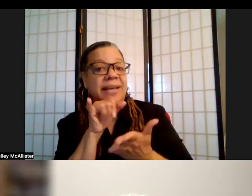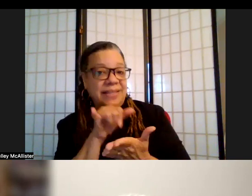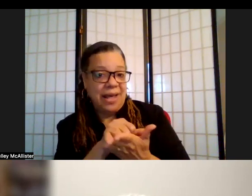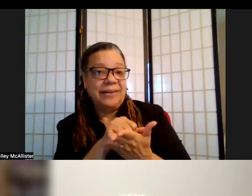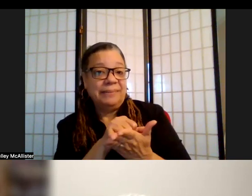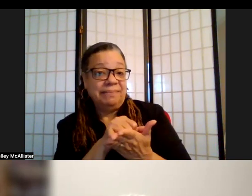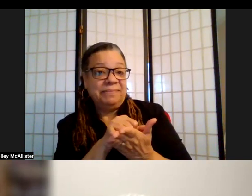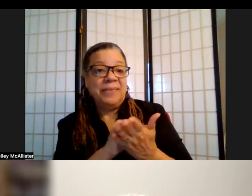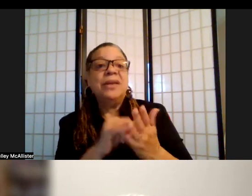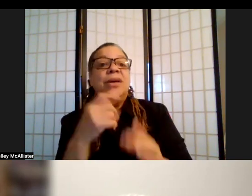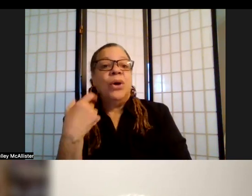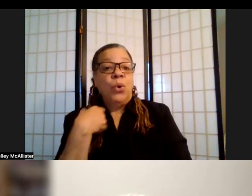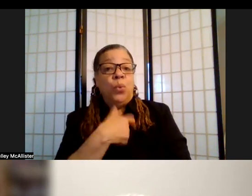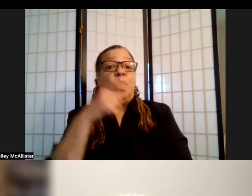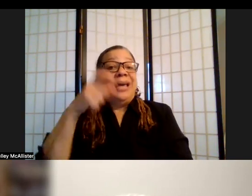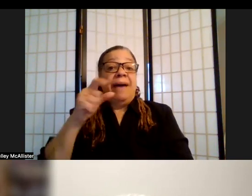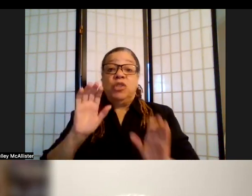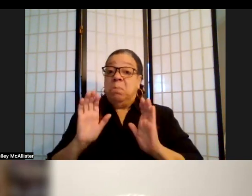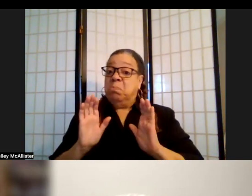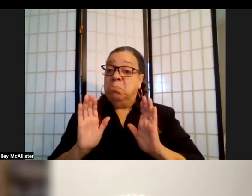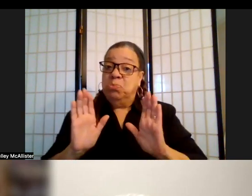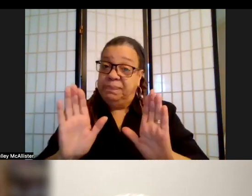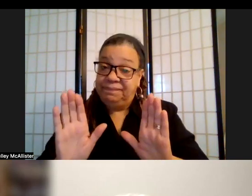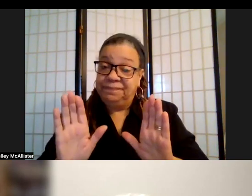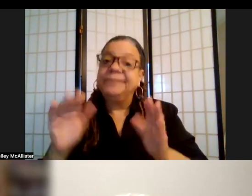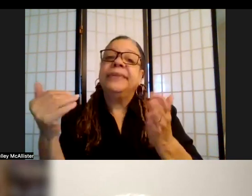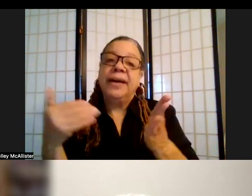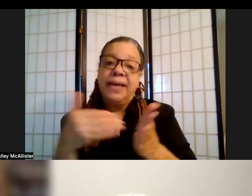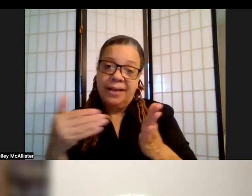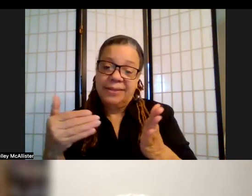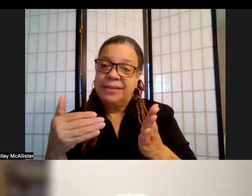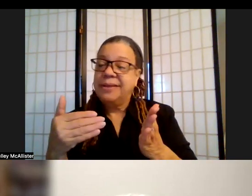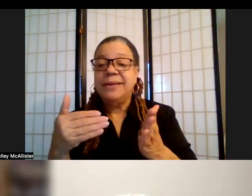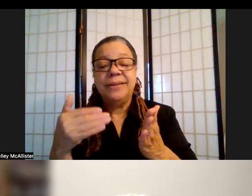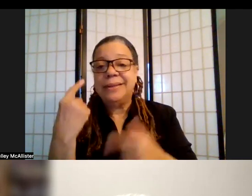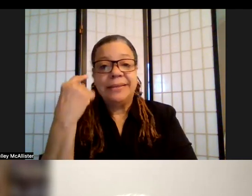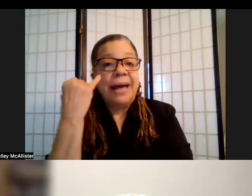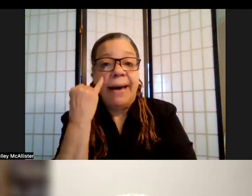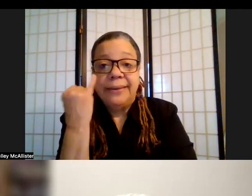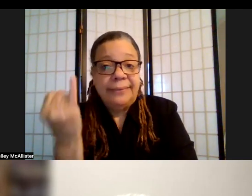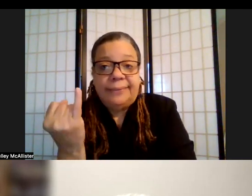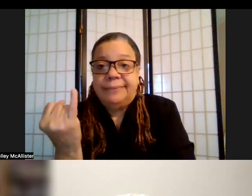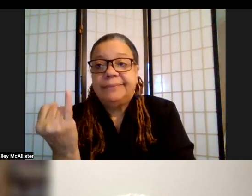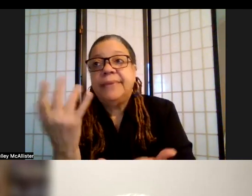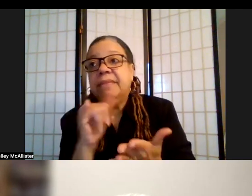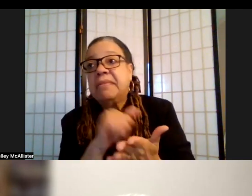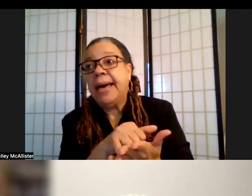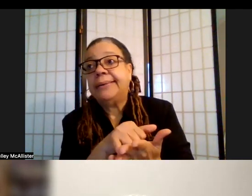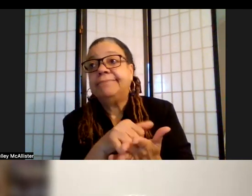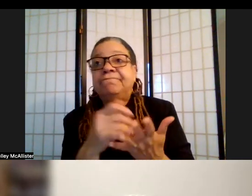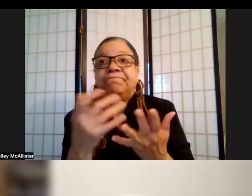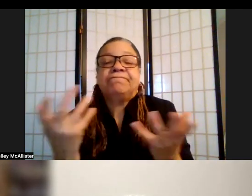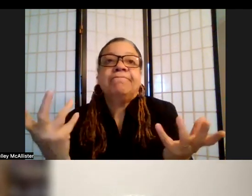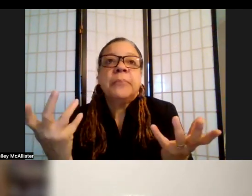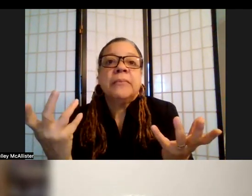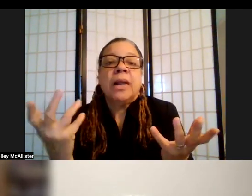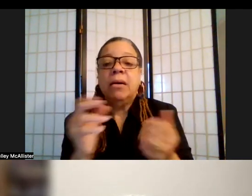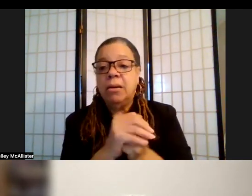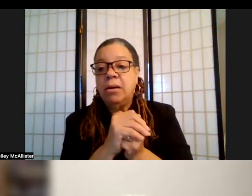we have to push back against uh, this notion of uh, of simplistic,